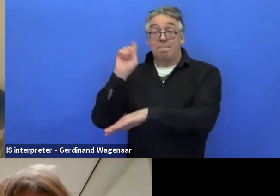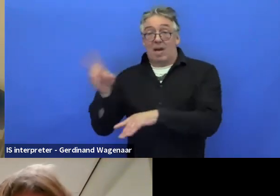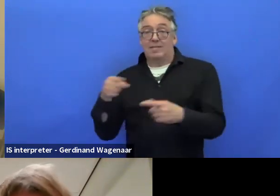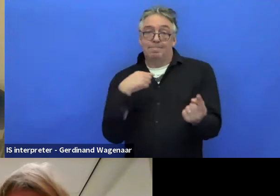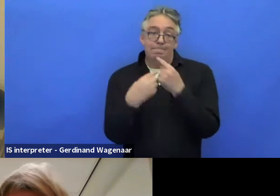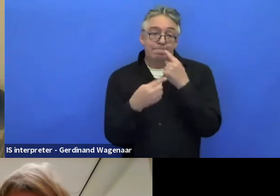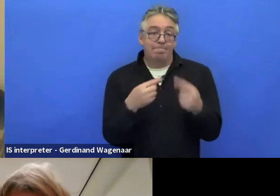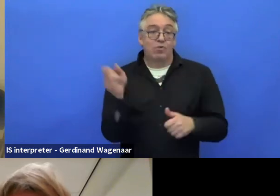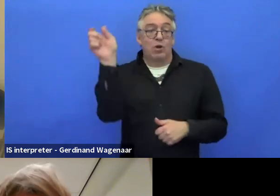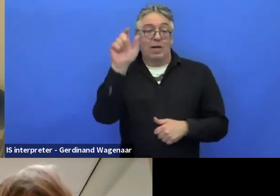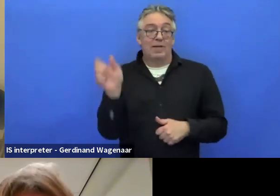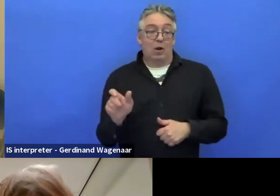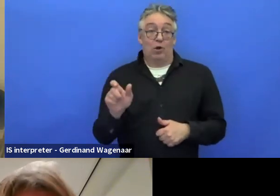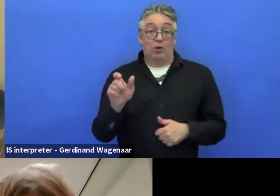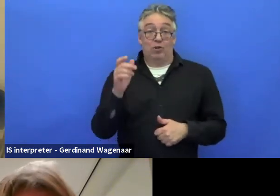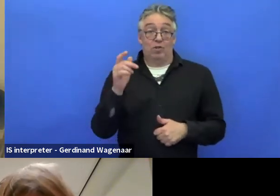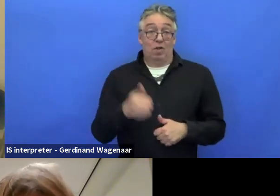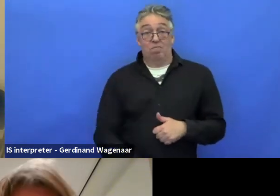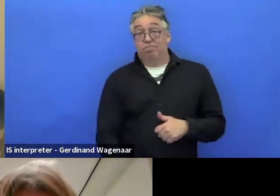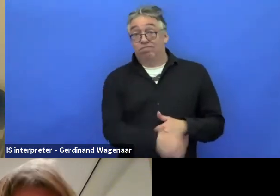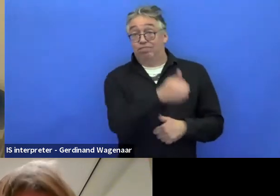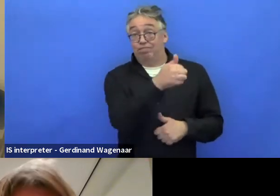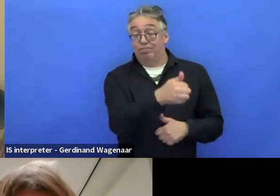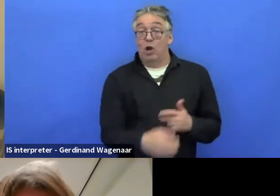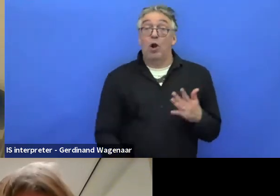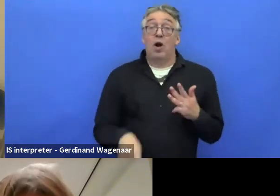We also recommended that the Commission obtains detailed plans